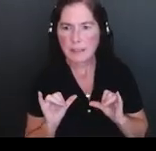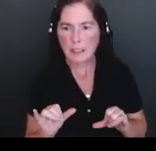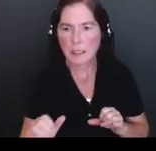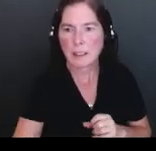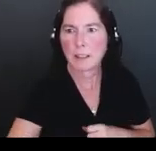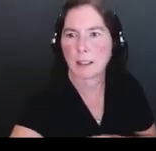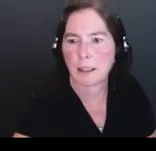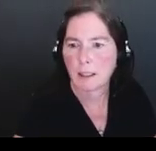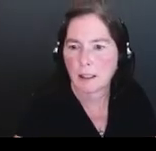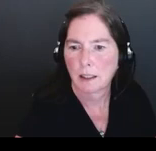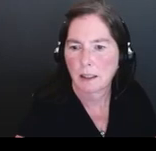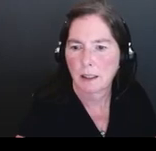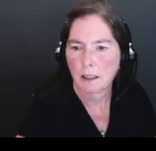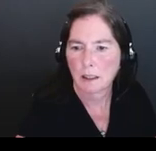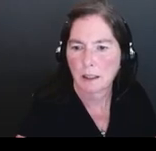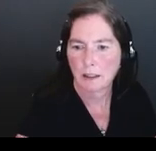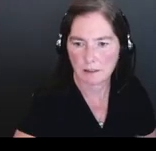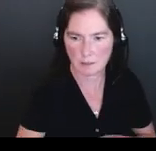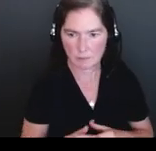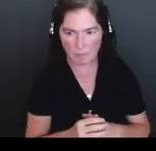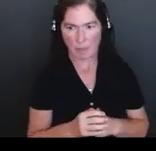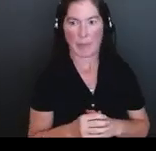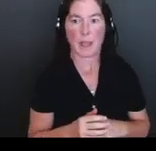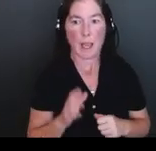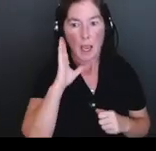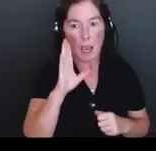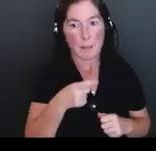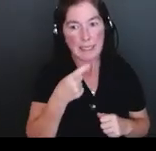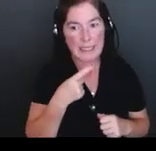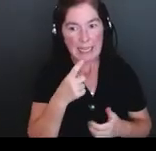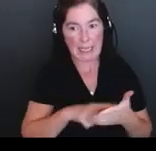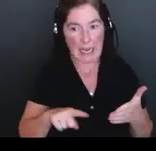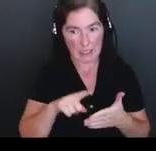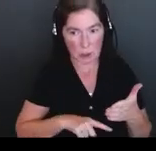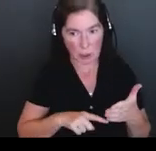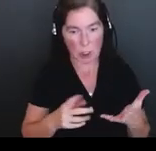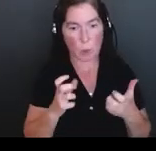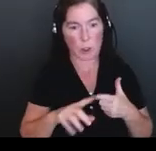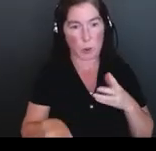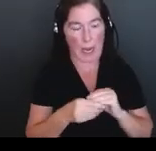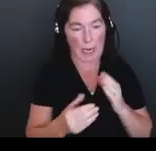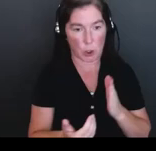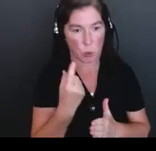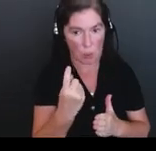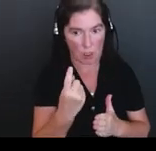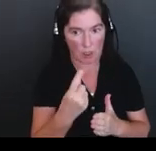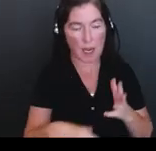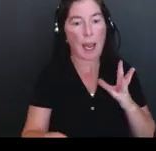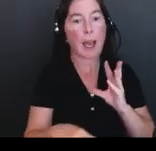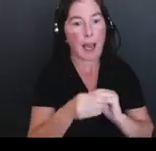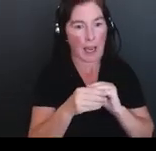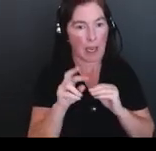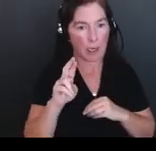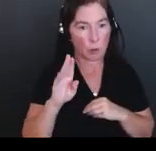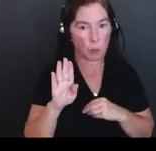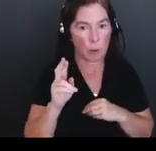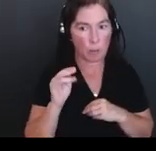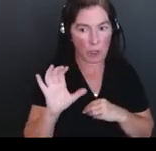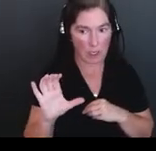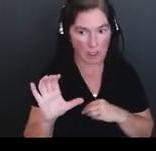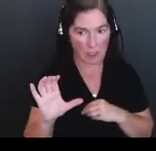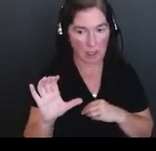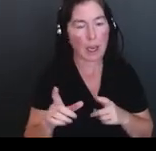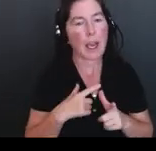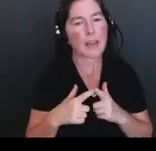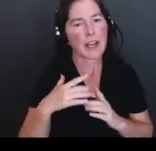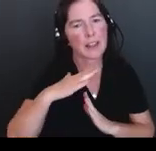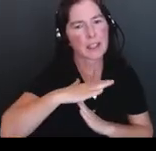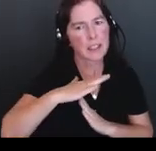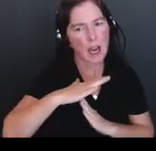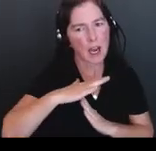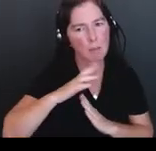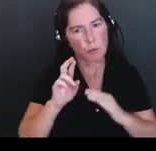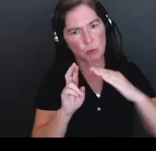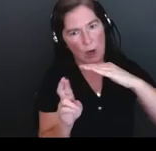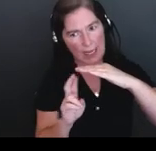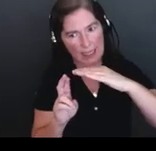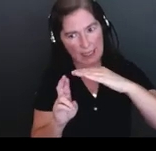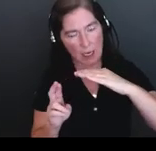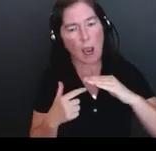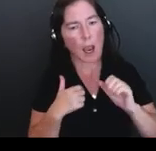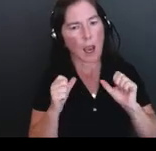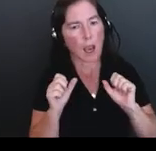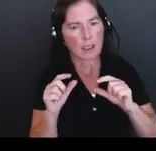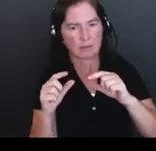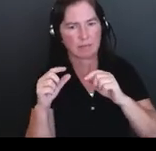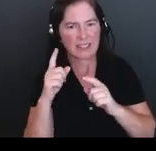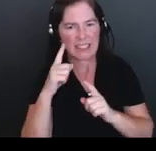Amy: Okay, thank you.